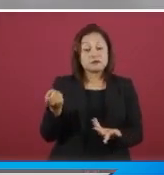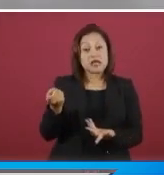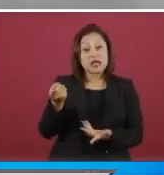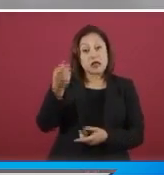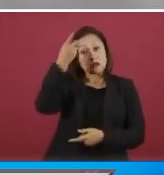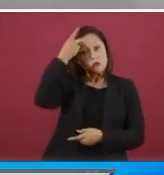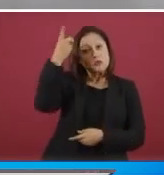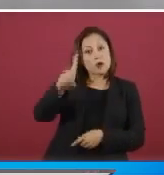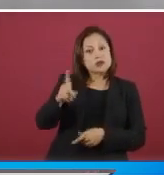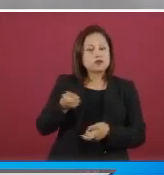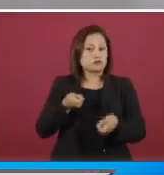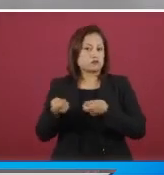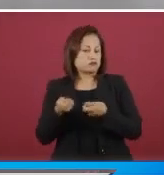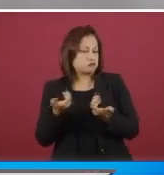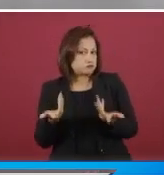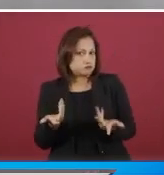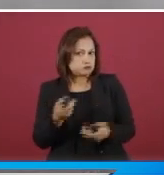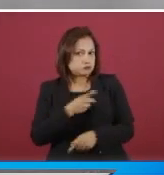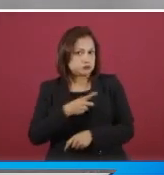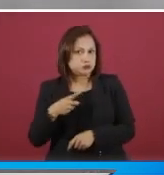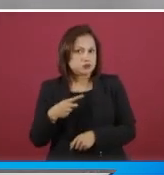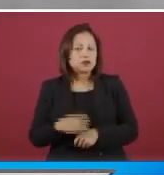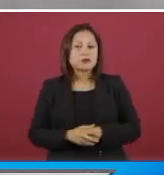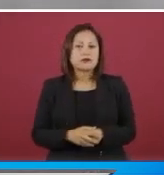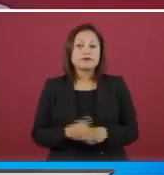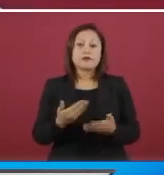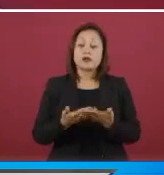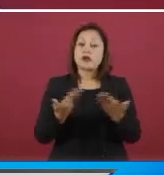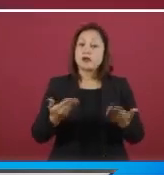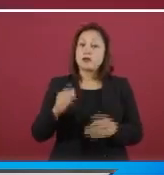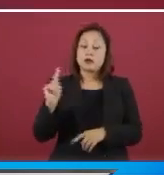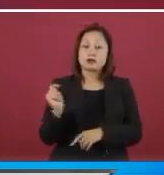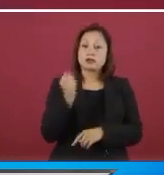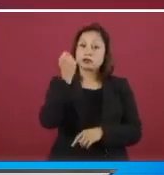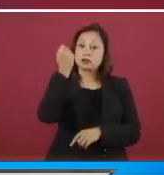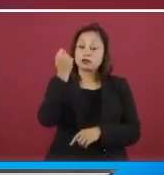now when the times and spaces are commercialized, the "bots" that distort reality enter